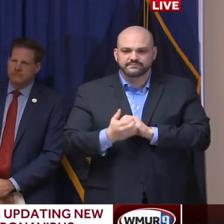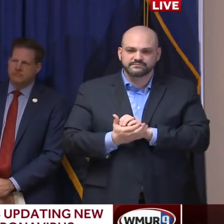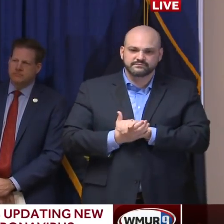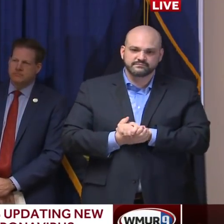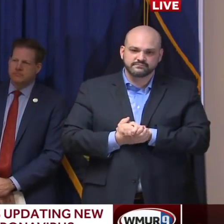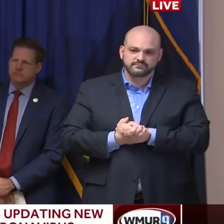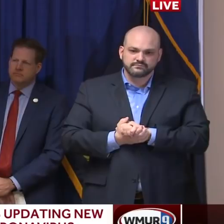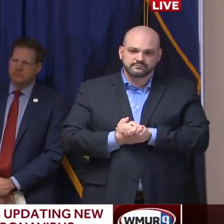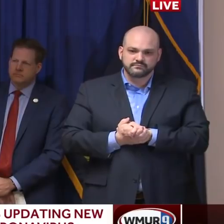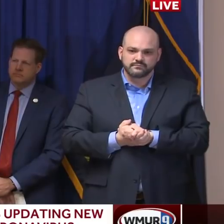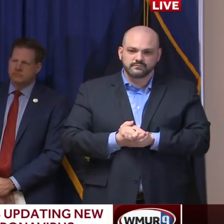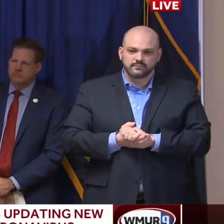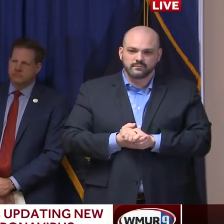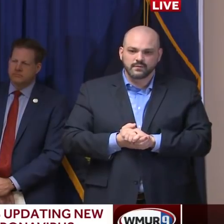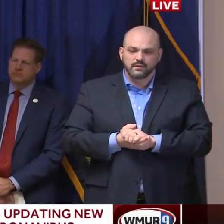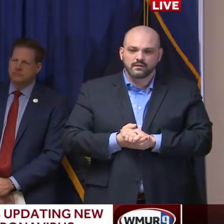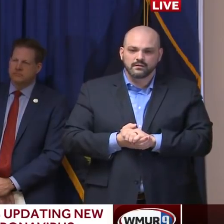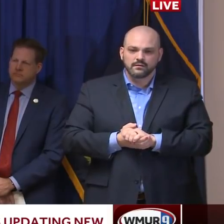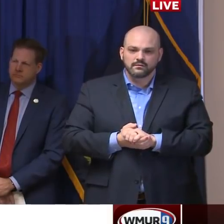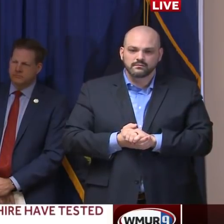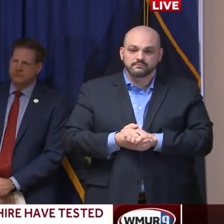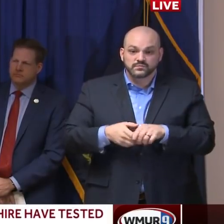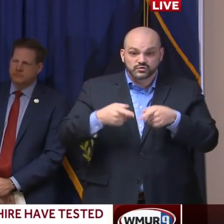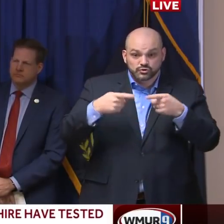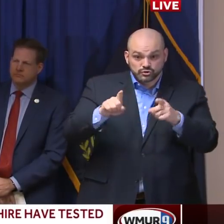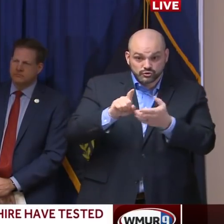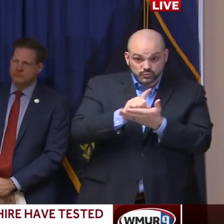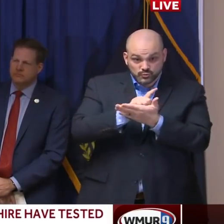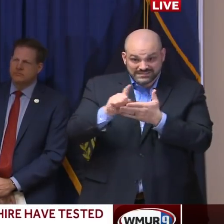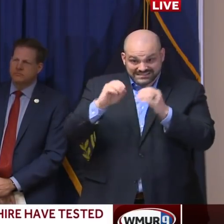I THINK IT WAS FRIDAY OR SATURDAY THIS WEEK.